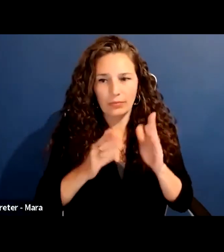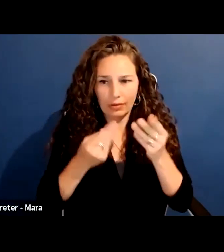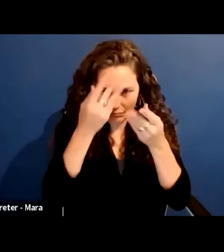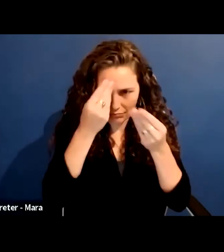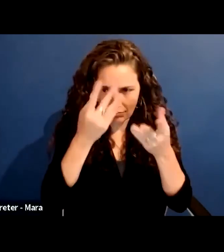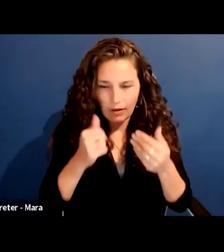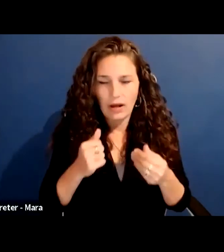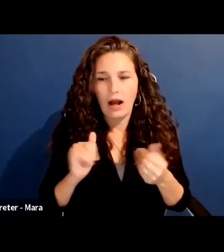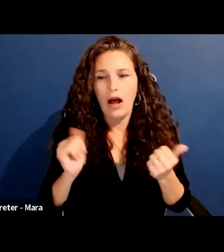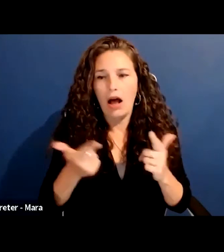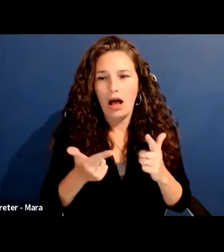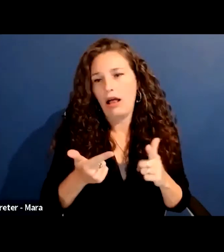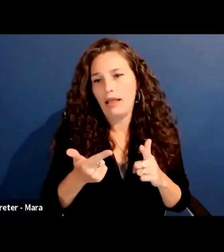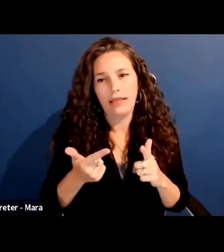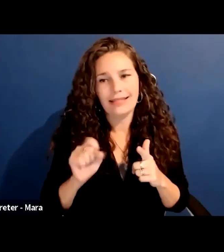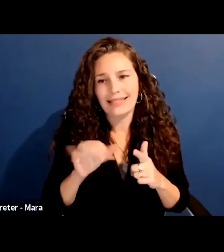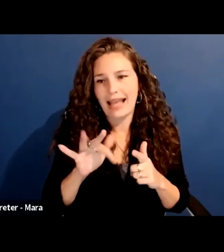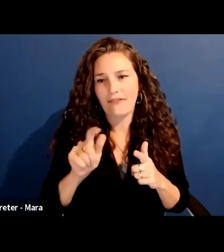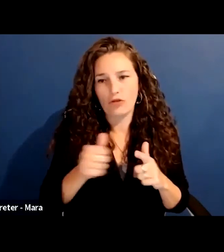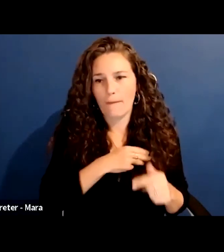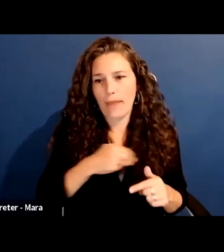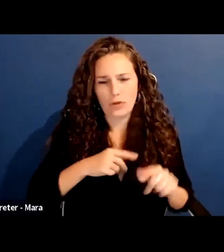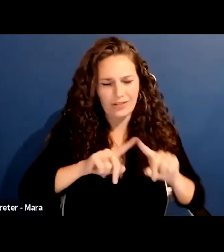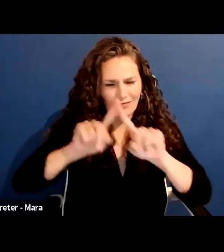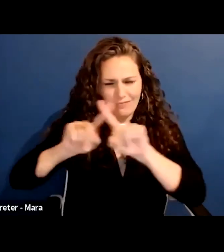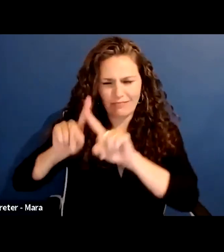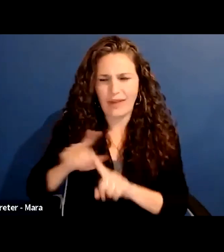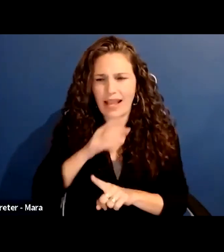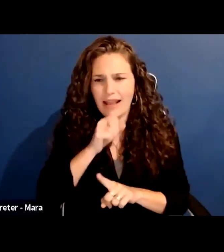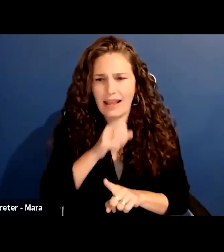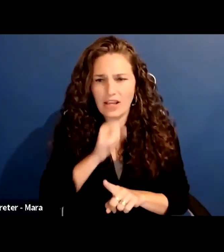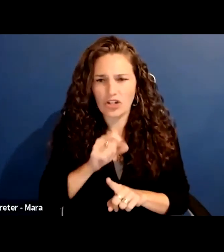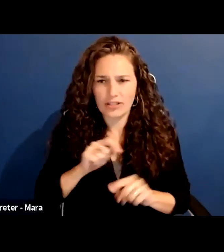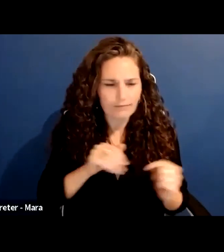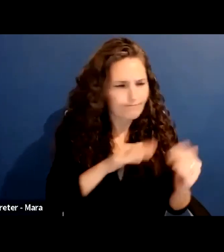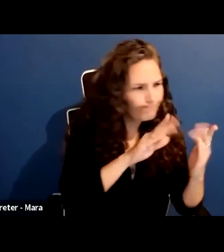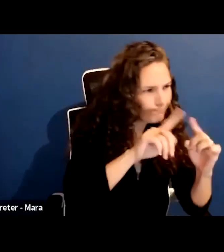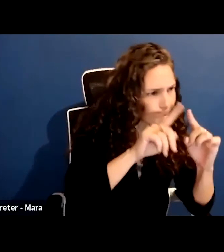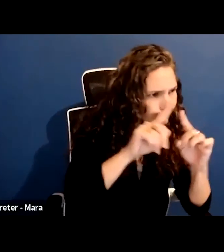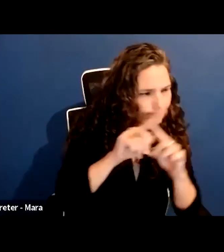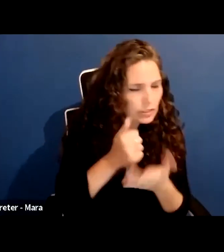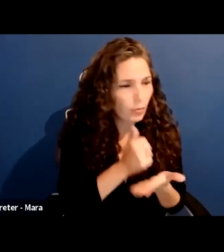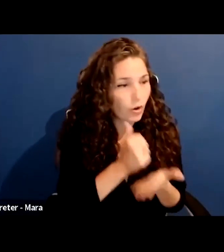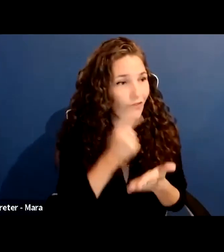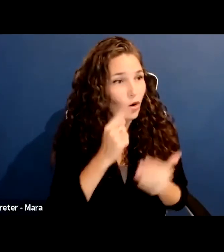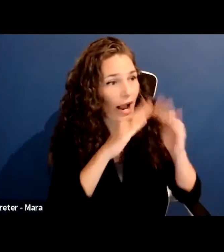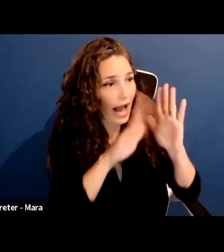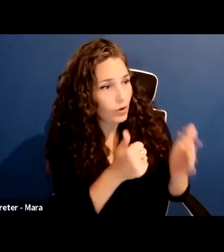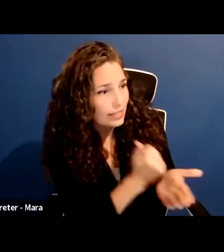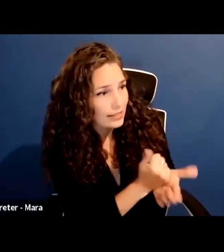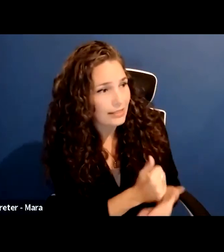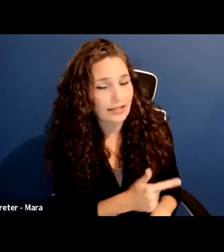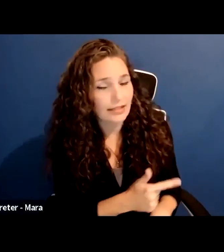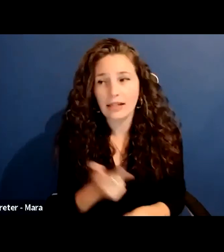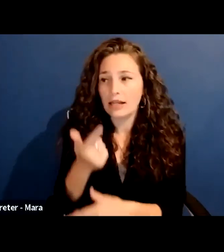of all ages can turn to for support in everything from housing assistance, social services, health and wellness,